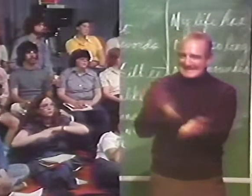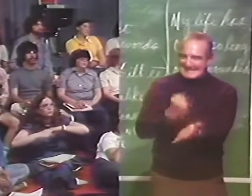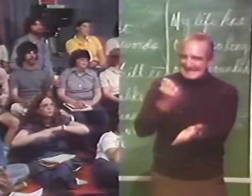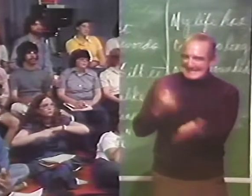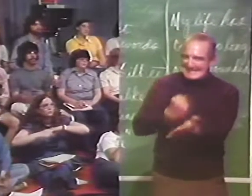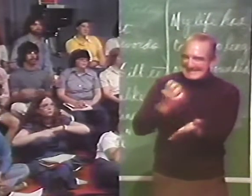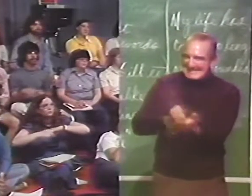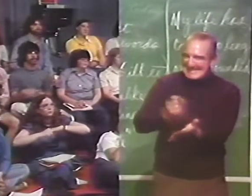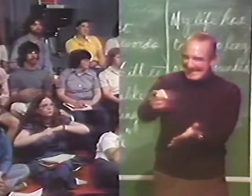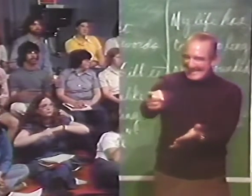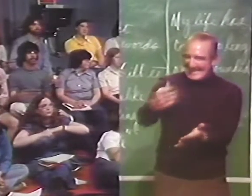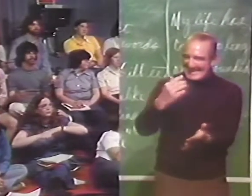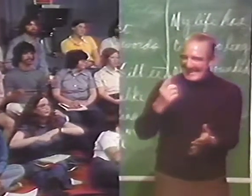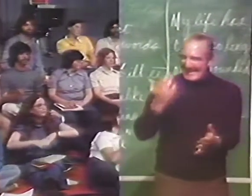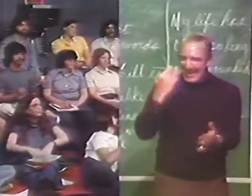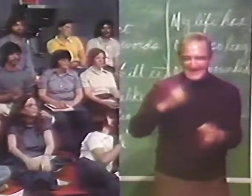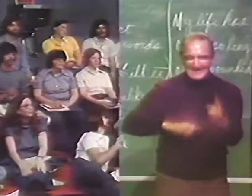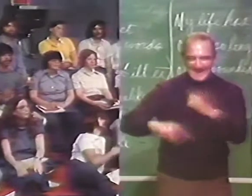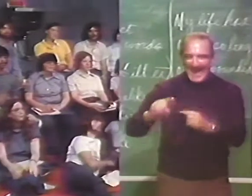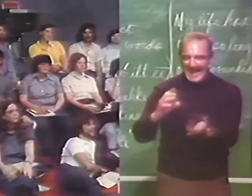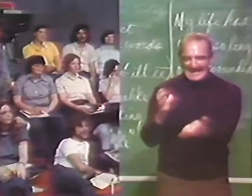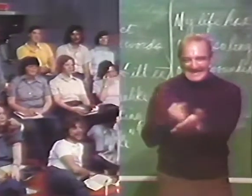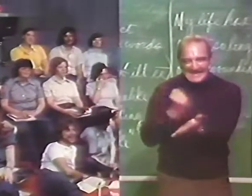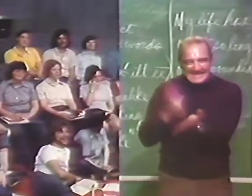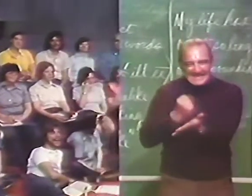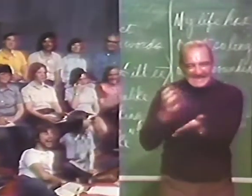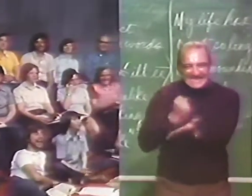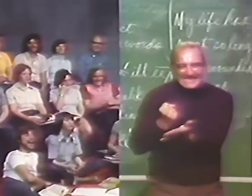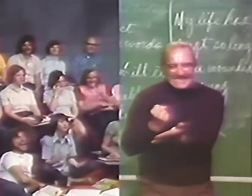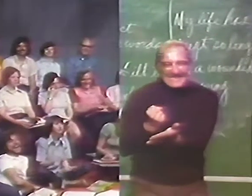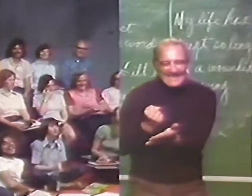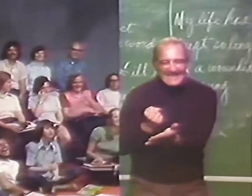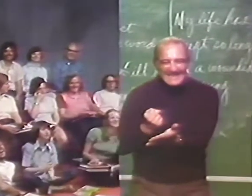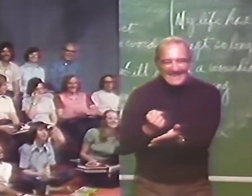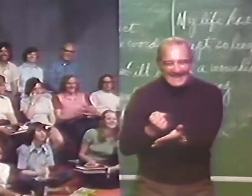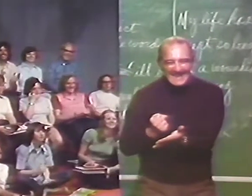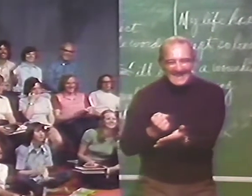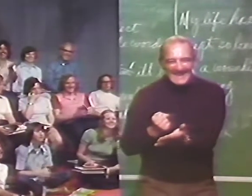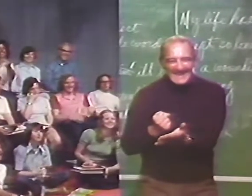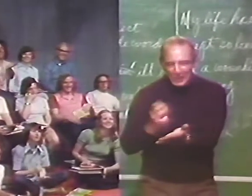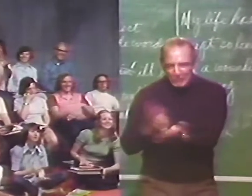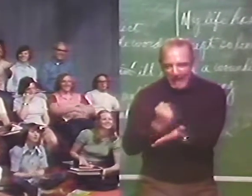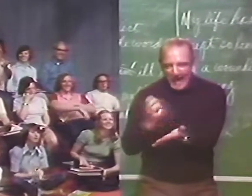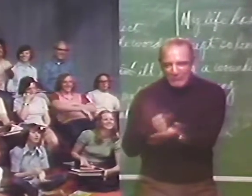MAKE THE MOST OF YOUR LIFE. RIGHT. "USE THE TIME."